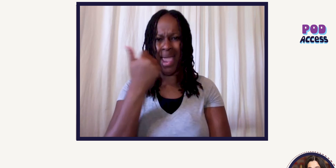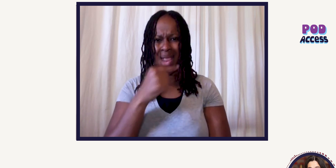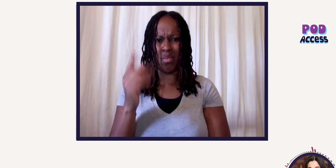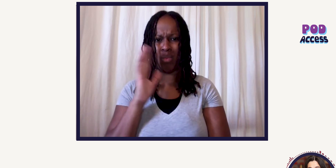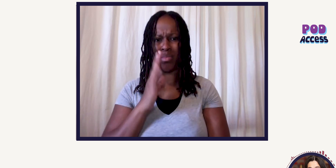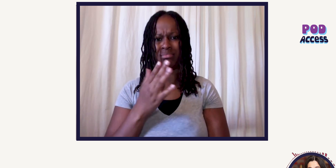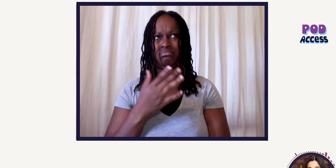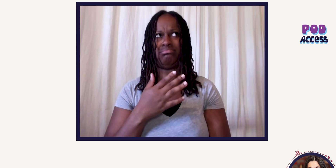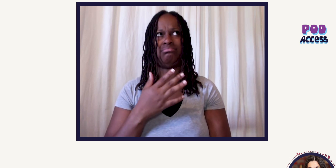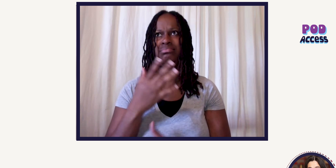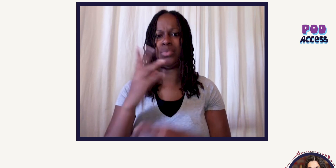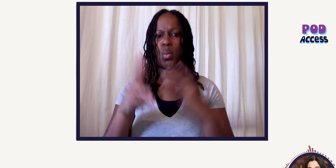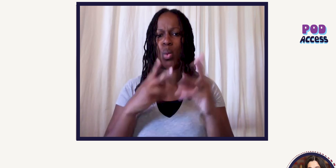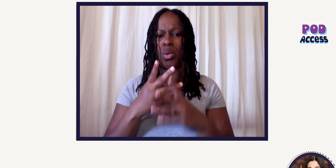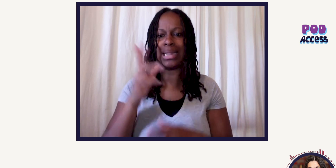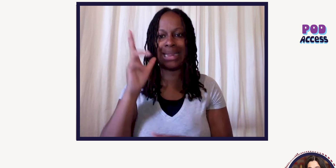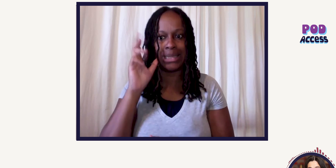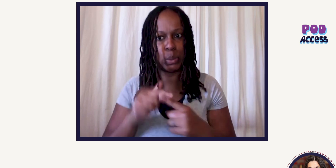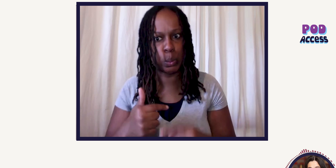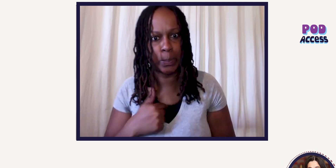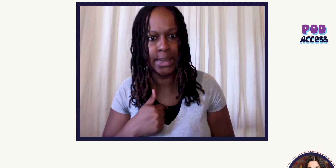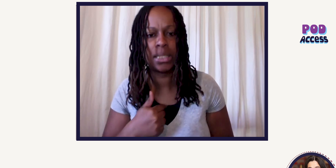Why would anybody in the world listen to me and what I have to say?